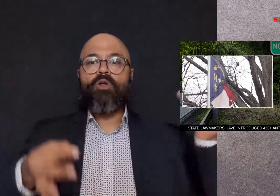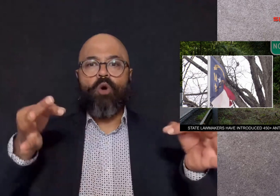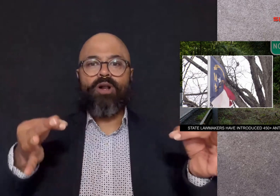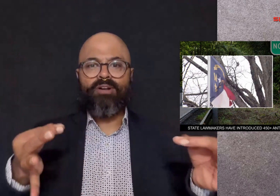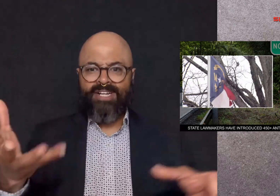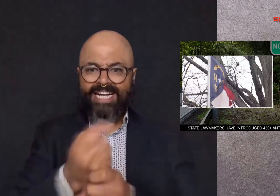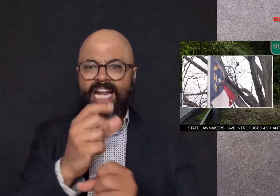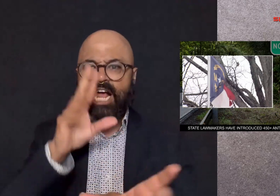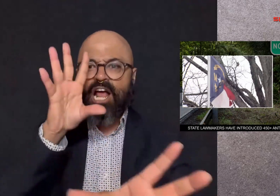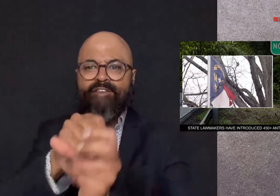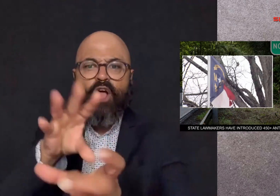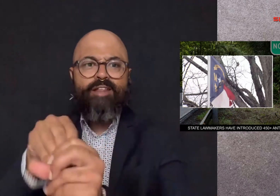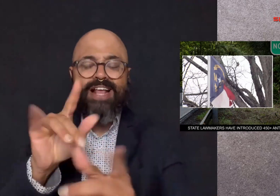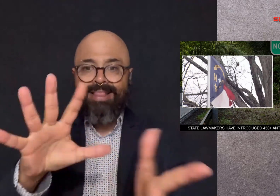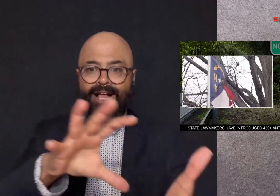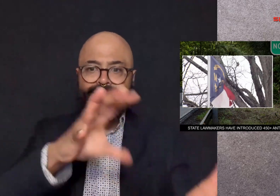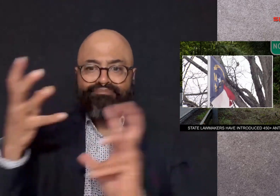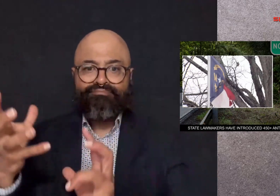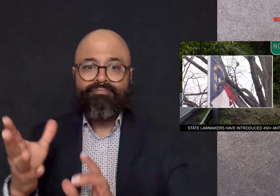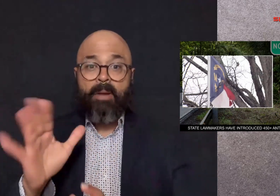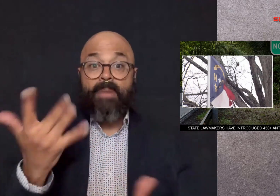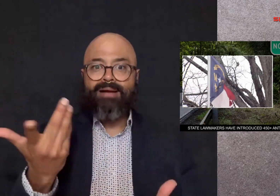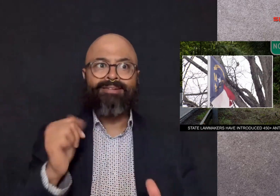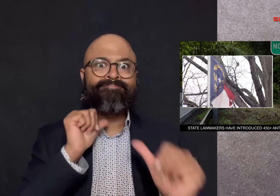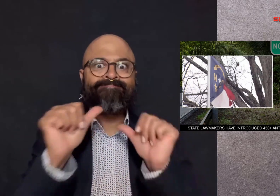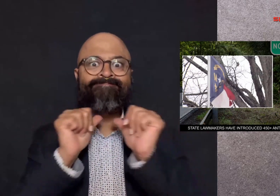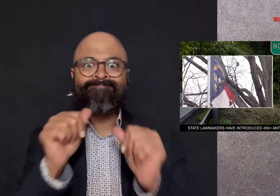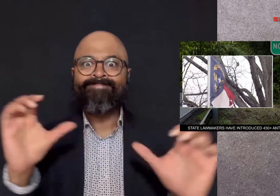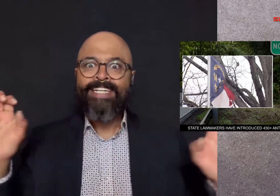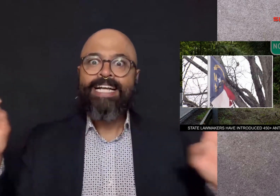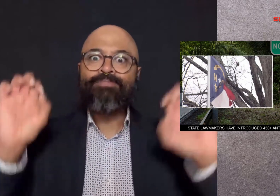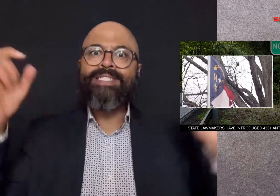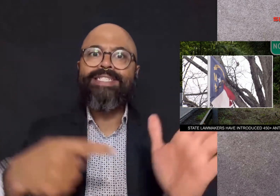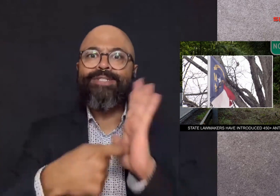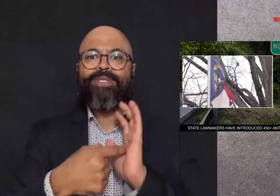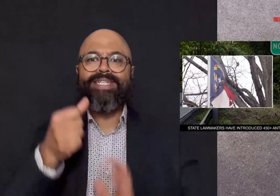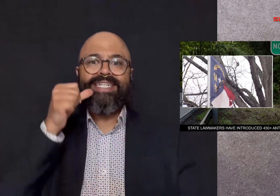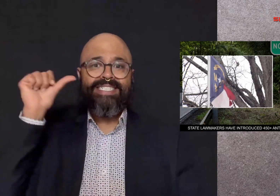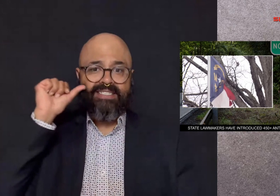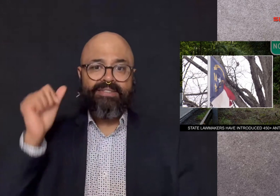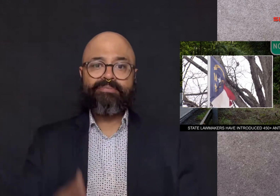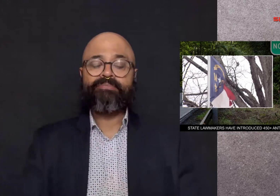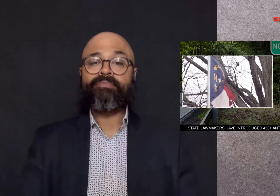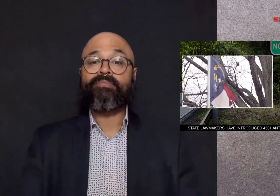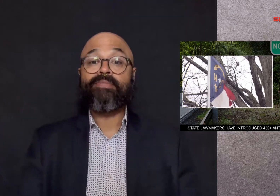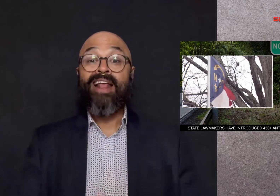the US Supreme Court is getting involved in the dispute by denying an emergency request yesterday